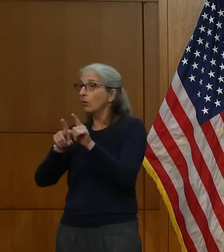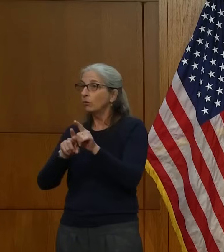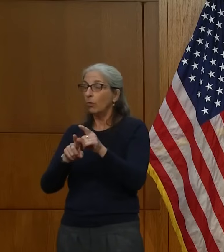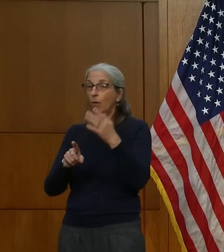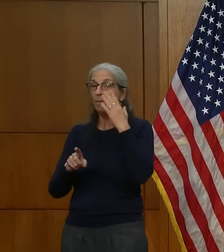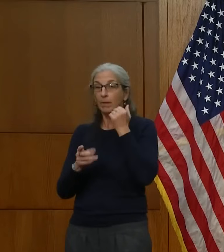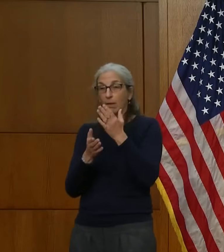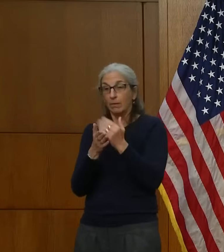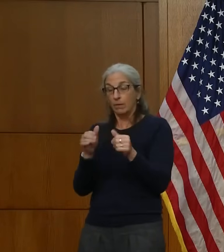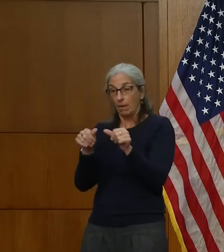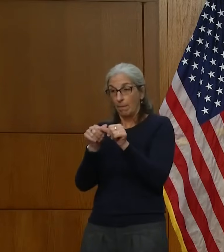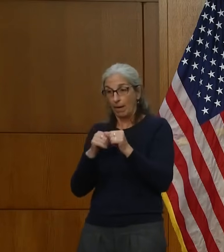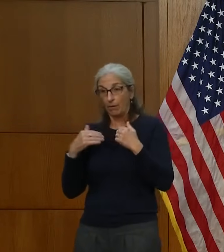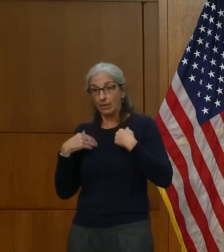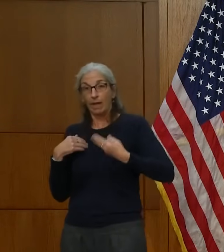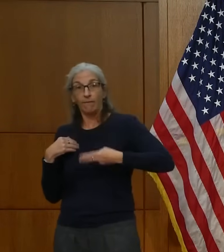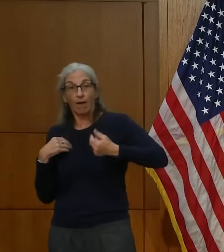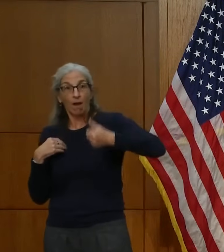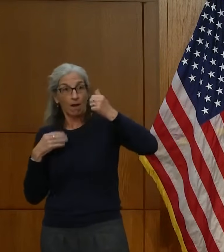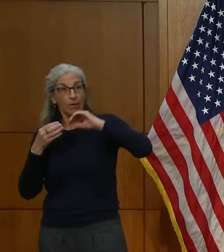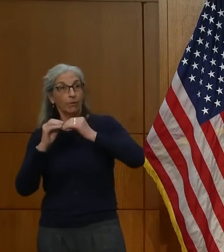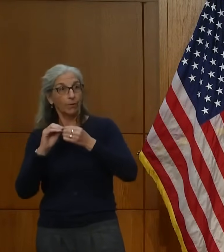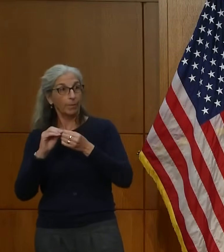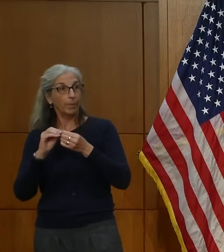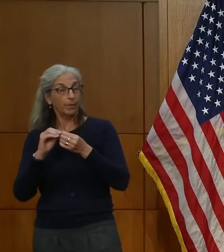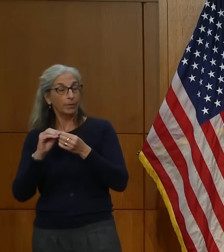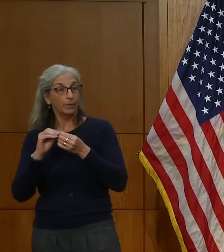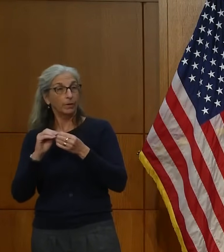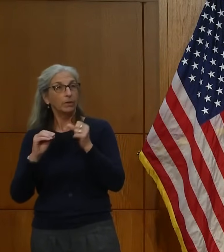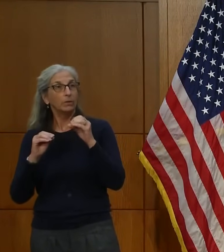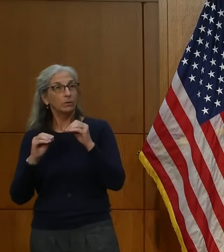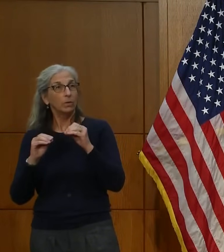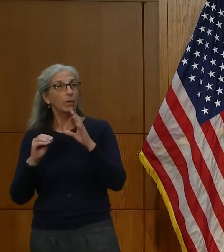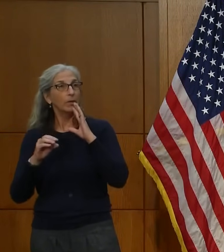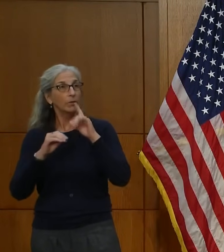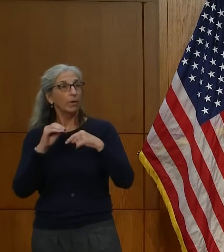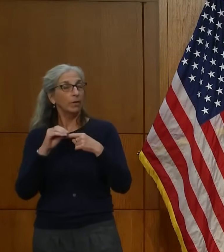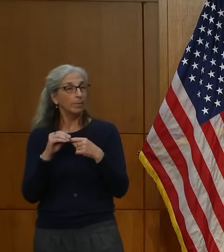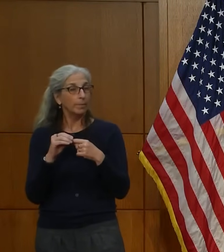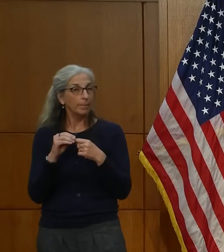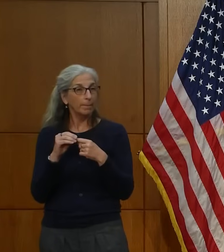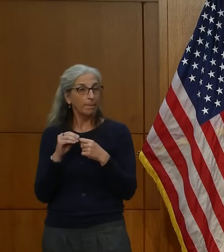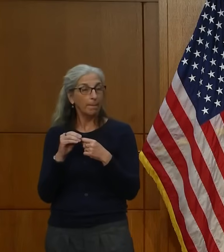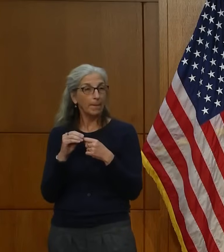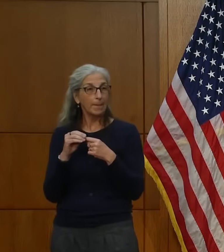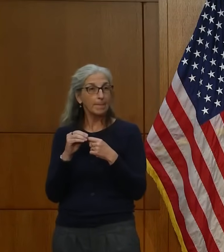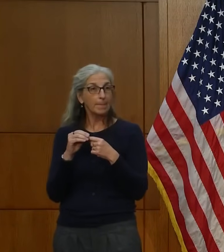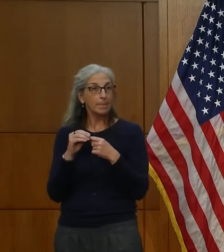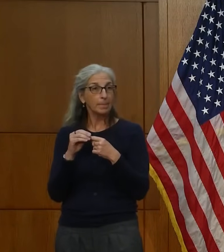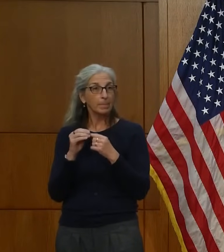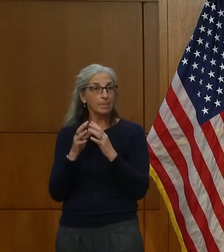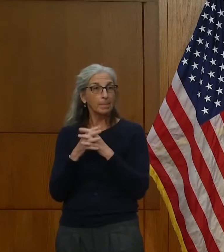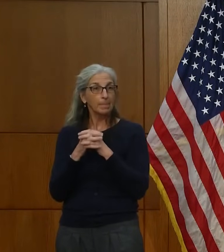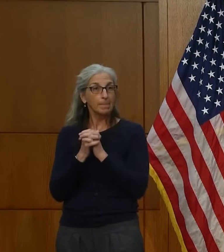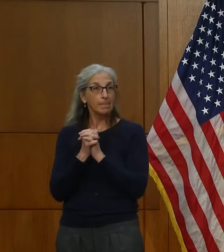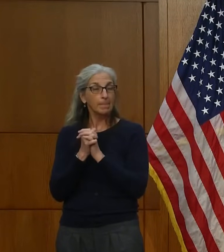KNOW, GIVEN THAT INFECTIONS AND THUS CONTRIBUTING. IT'S HARDER THAN OTHERS. ALSO A FEW DAYS